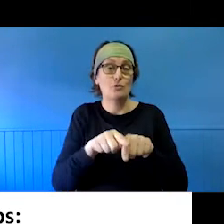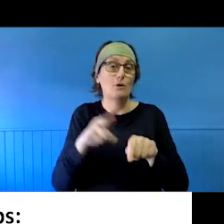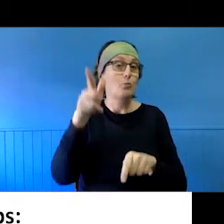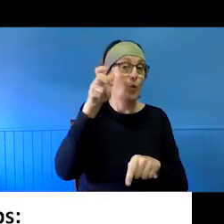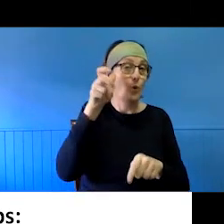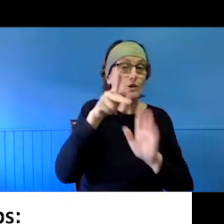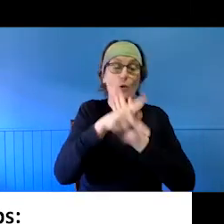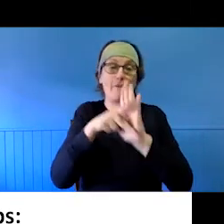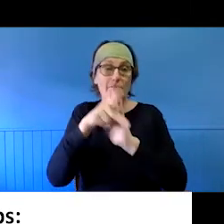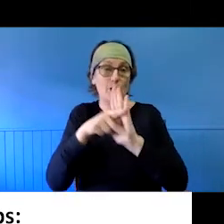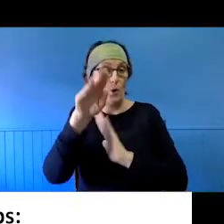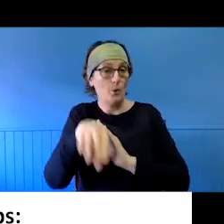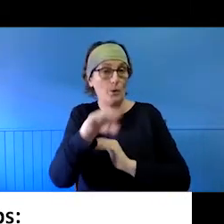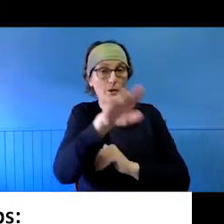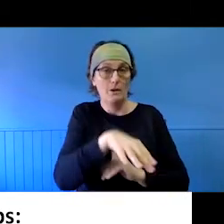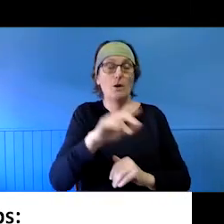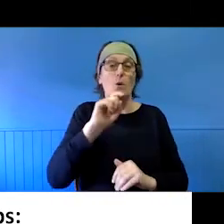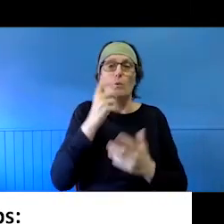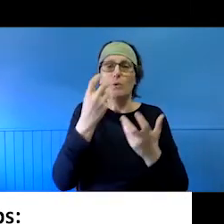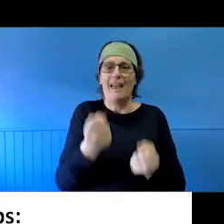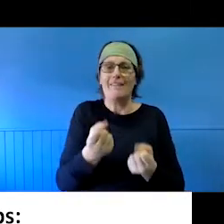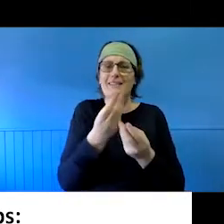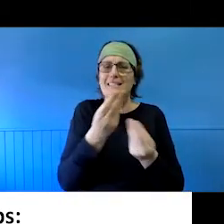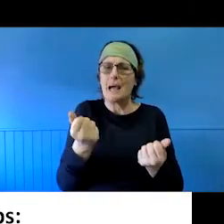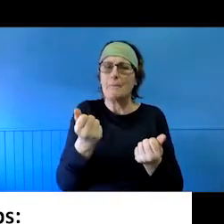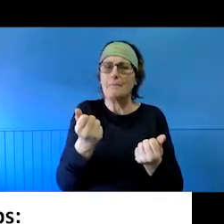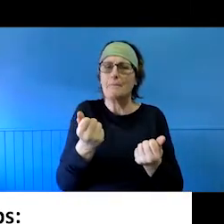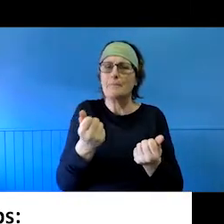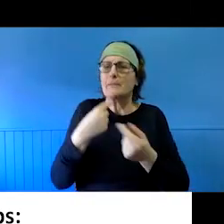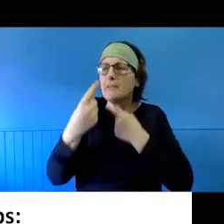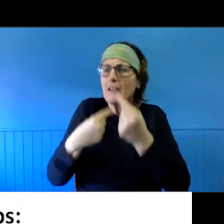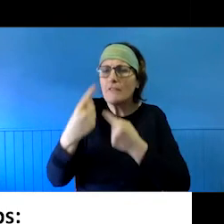recording, there's going to need some helpful audio recording apps.